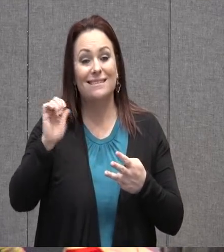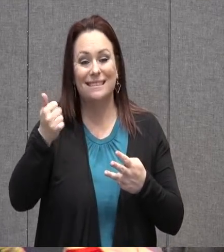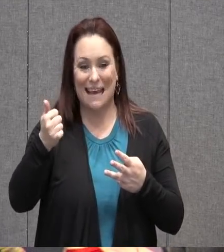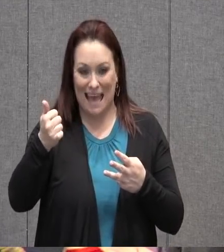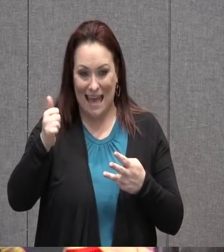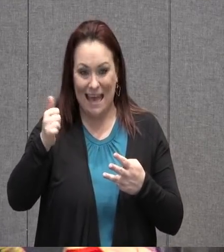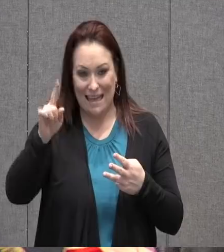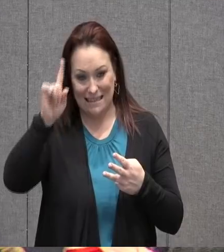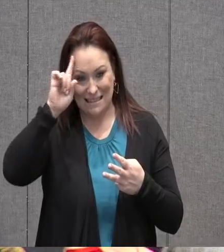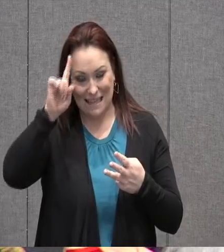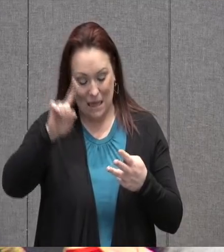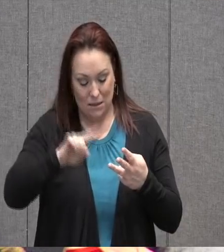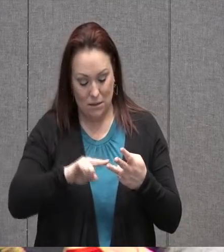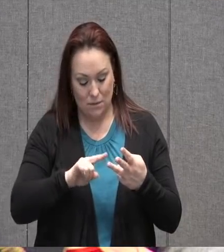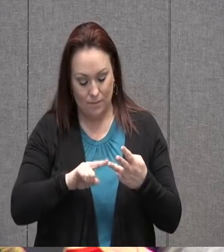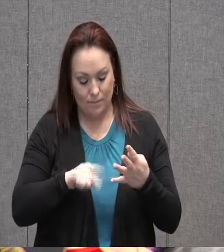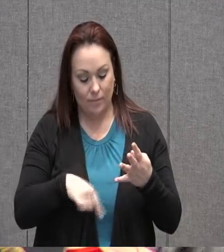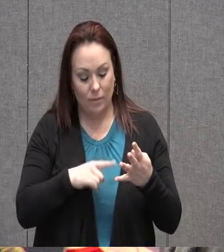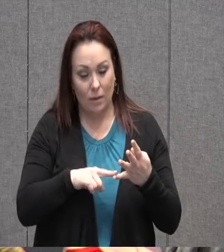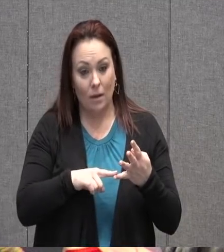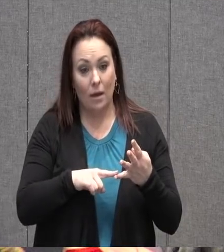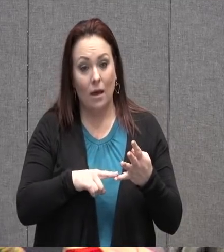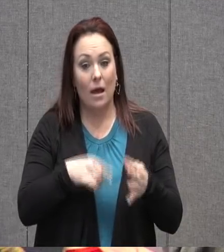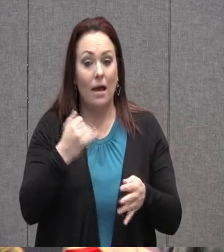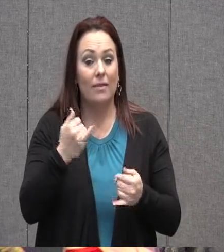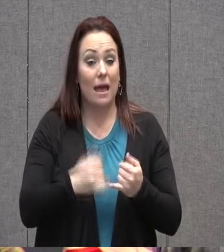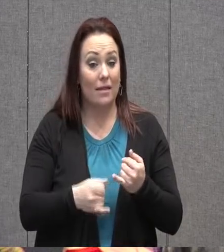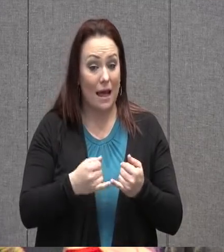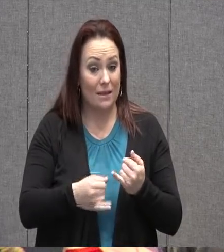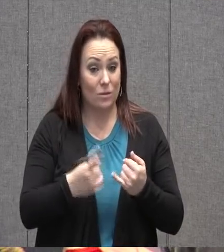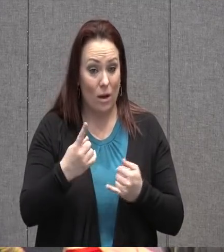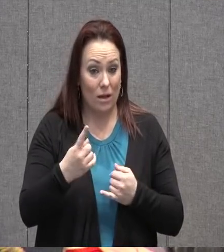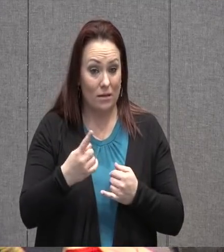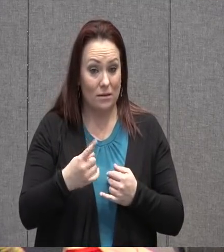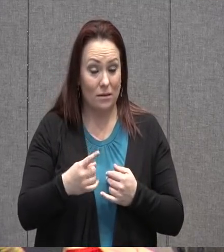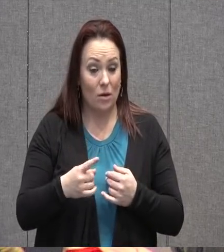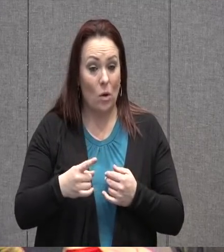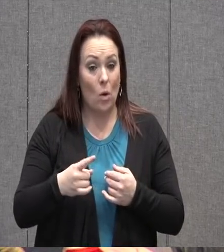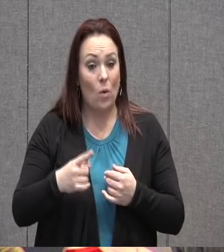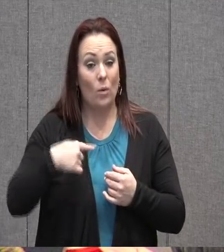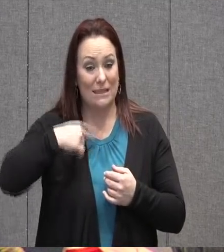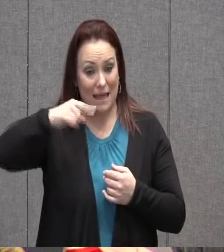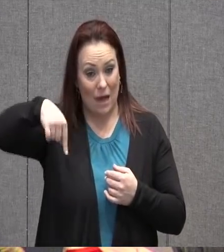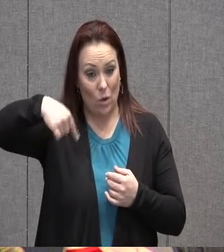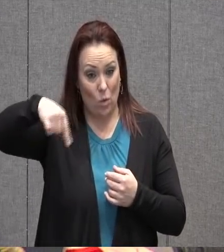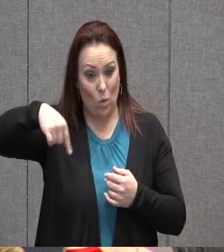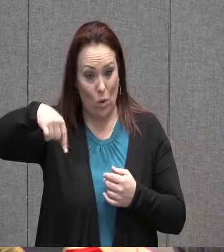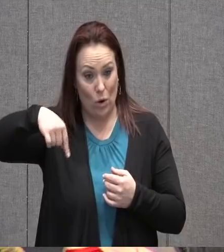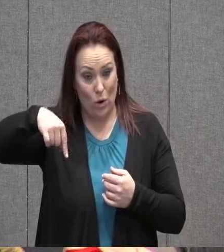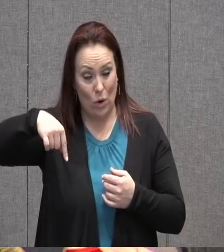10 cents. And the last one was the quarter.